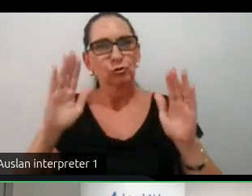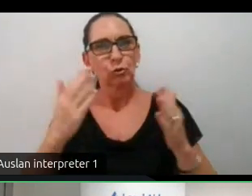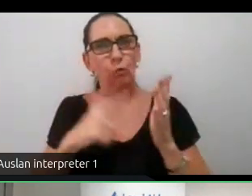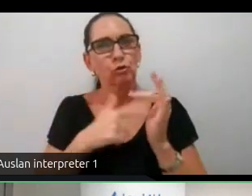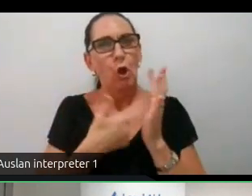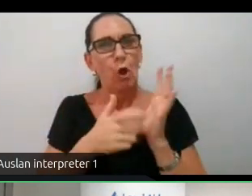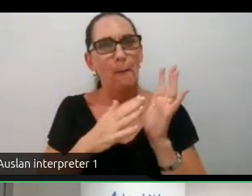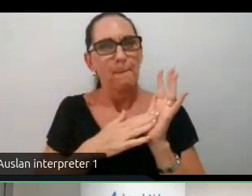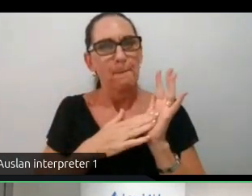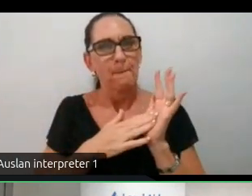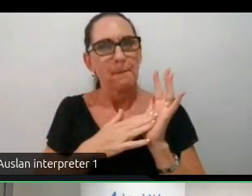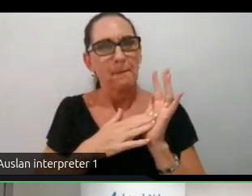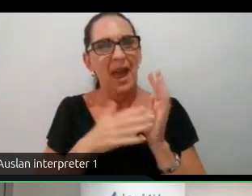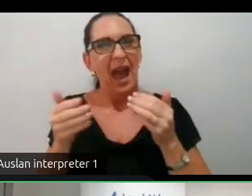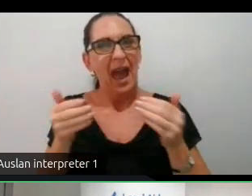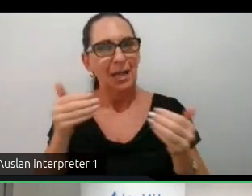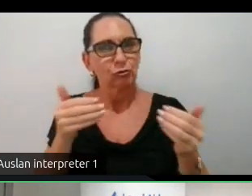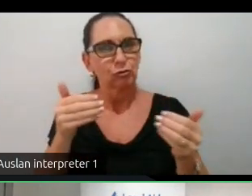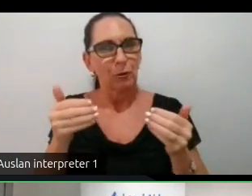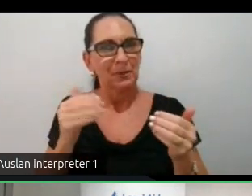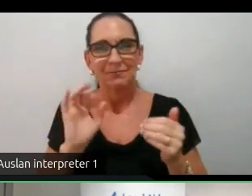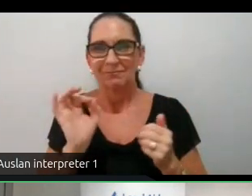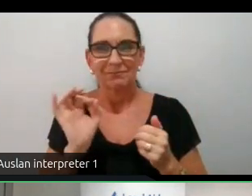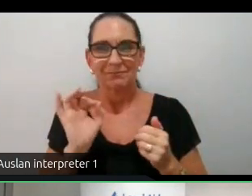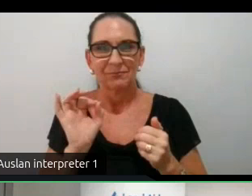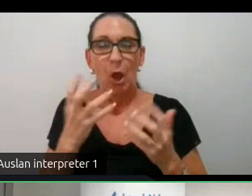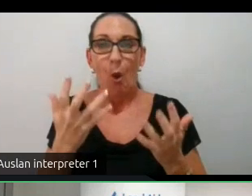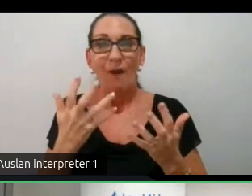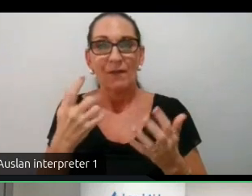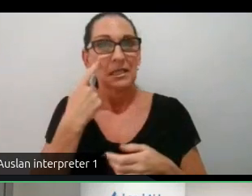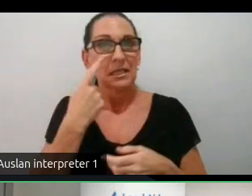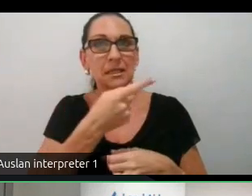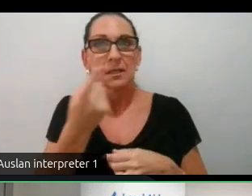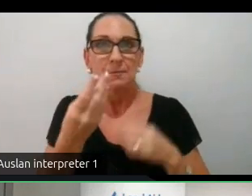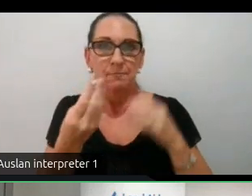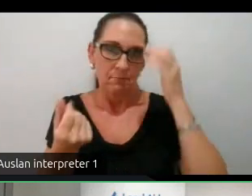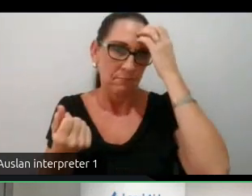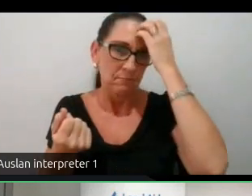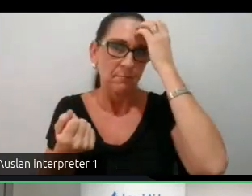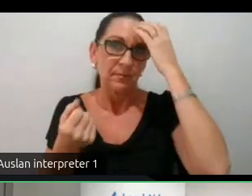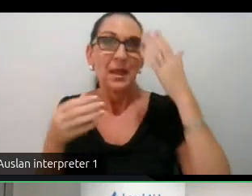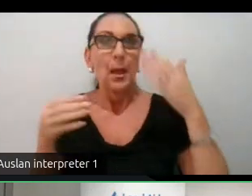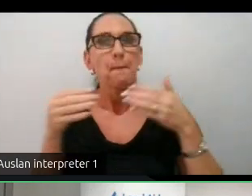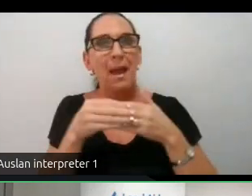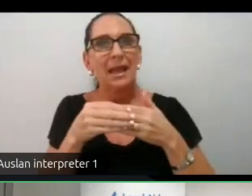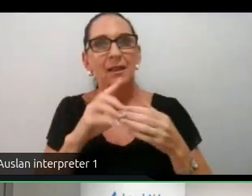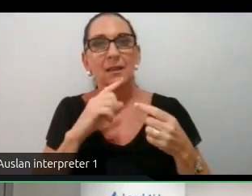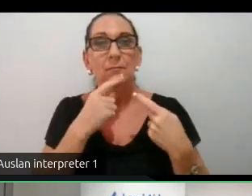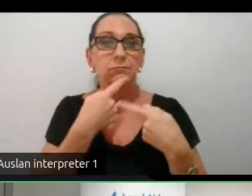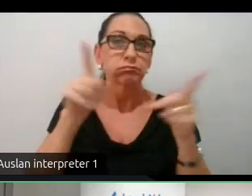hardship is or no set time period for a short-term hardship. We often see um banks advertising after